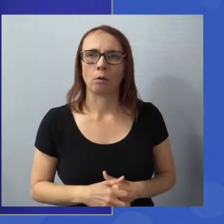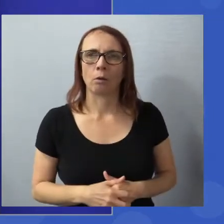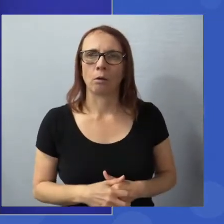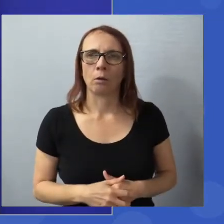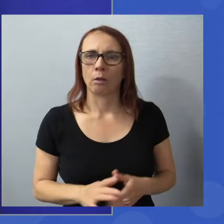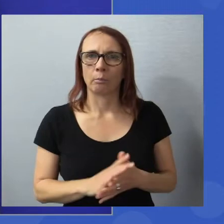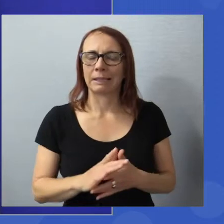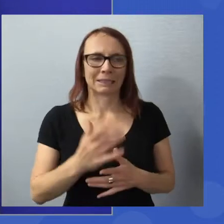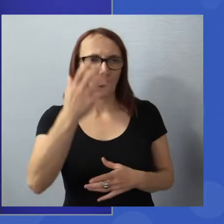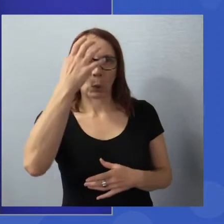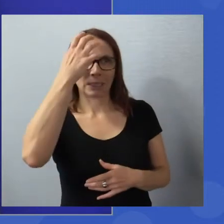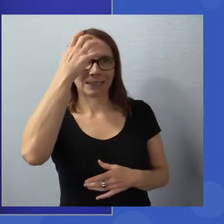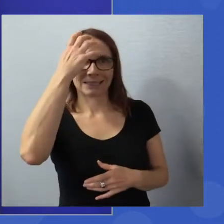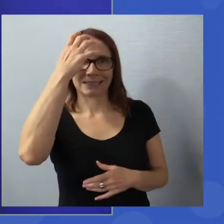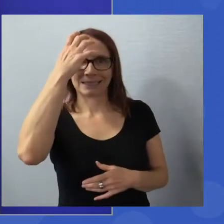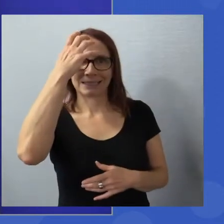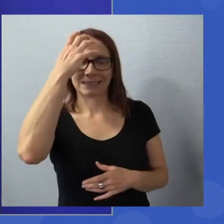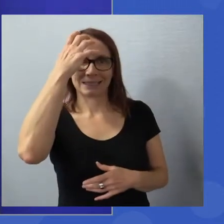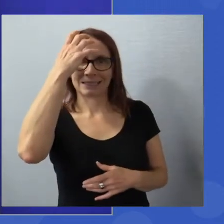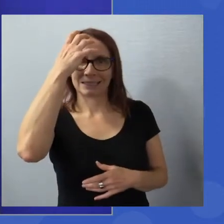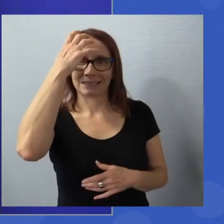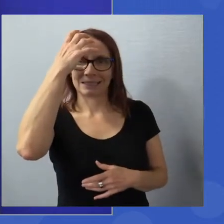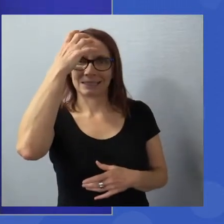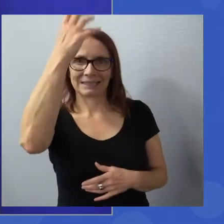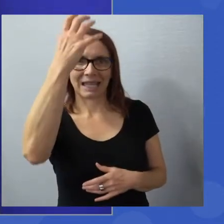stay and air and money back into the system I say some coming from Zoomers